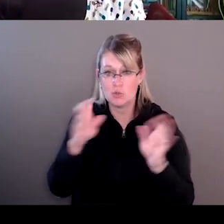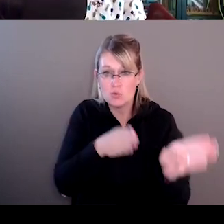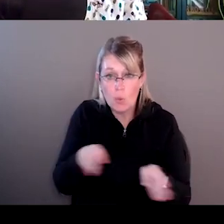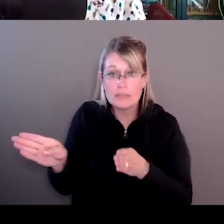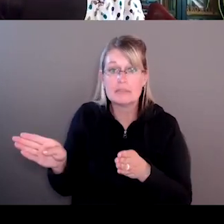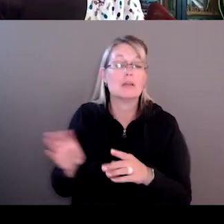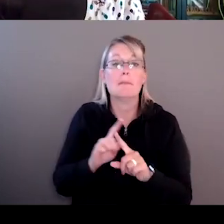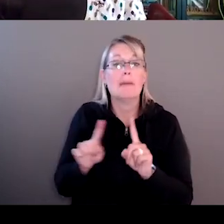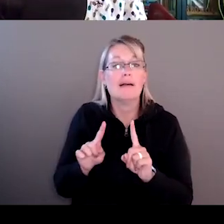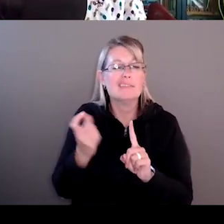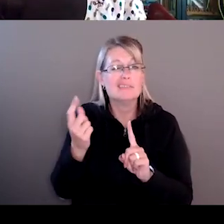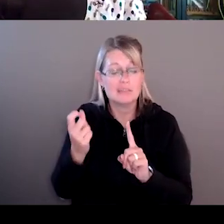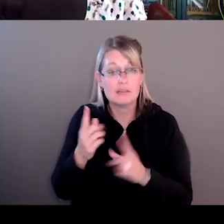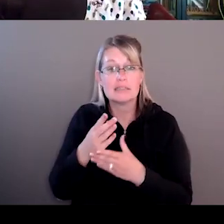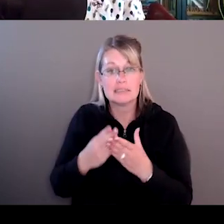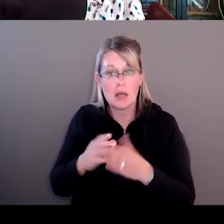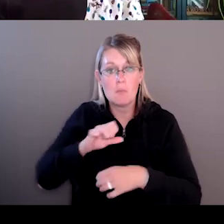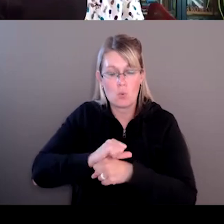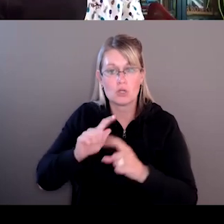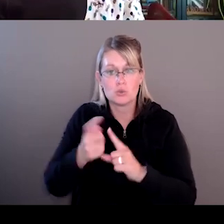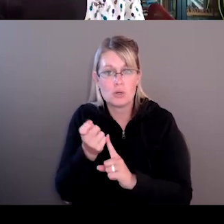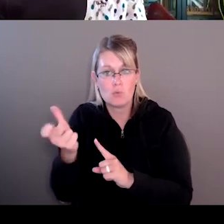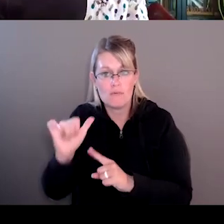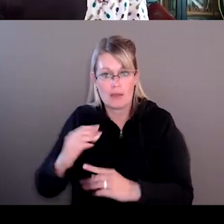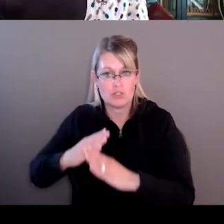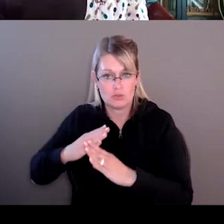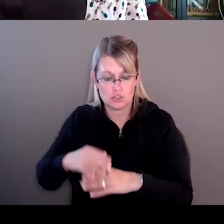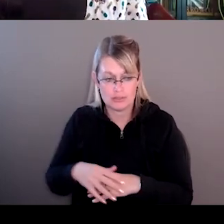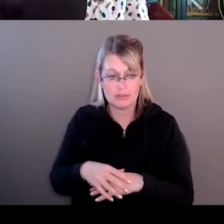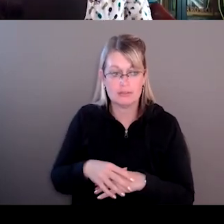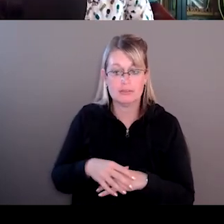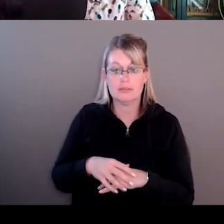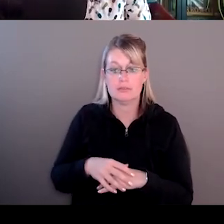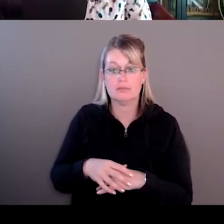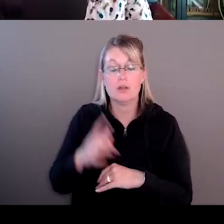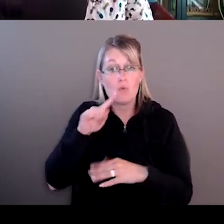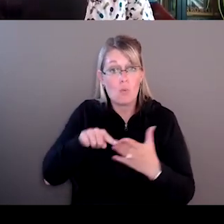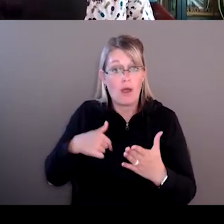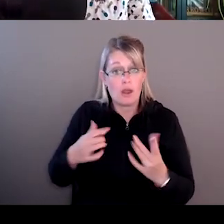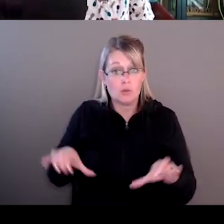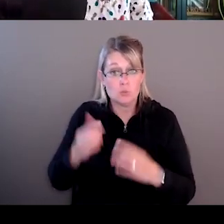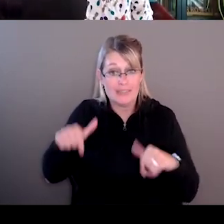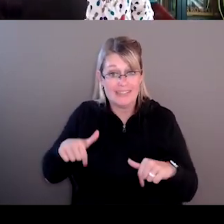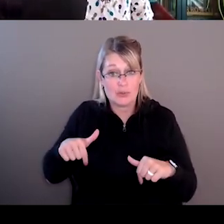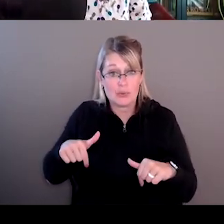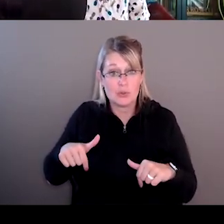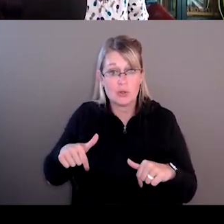there is some work to remove that restriction. For what I am doing here, I am cycling between